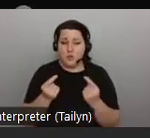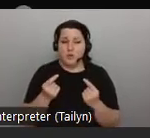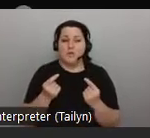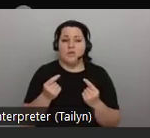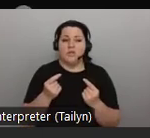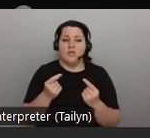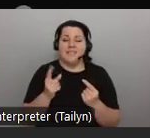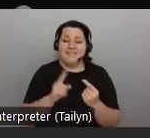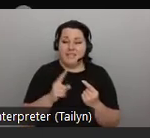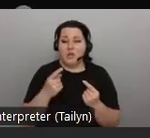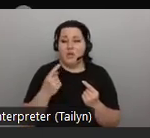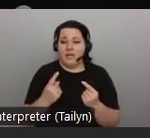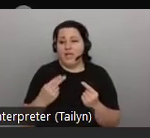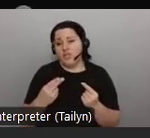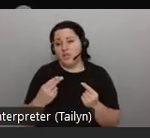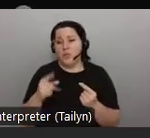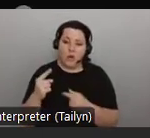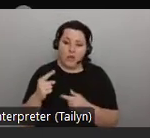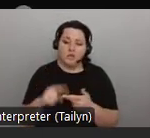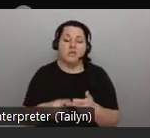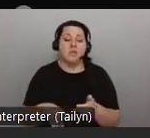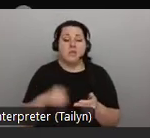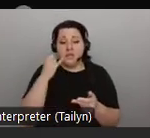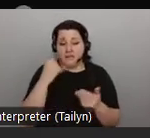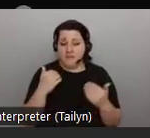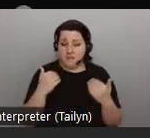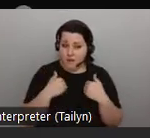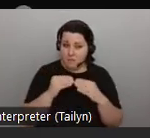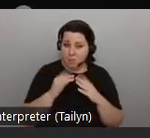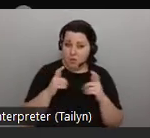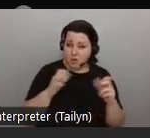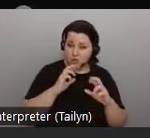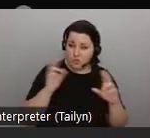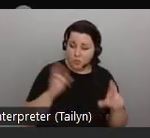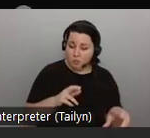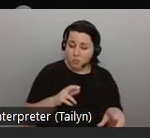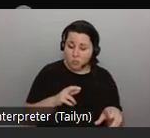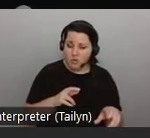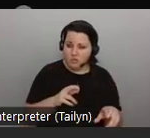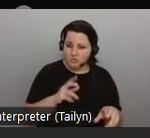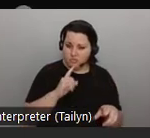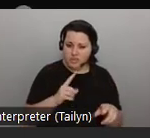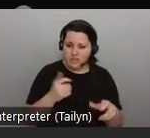best practice is to have a single H1 , or heading one, to start your document.